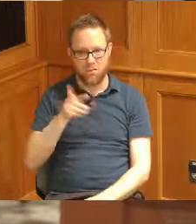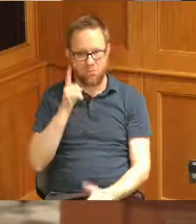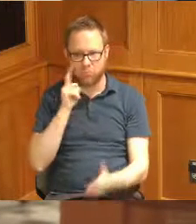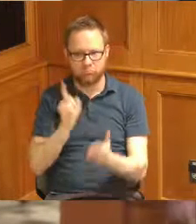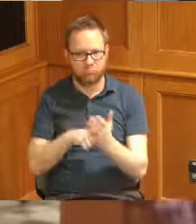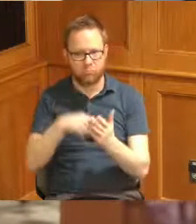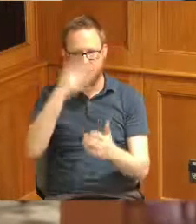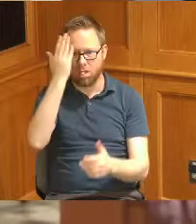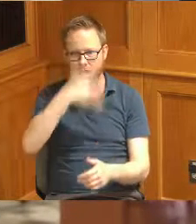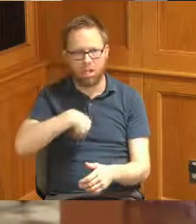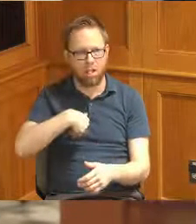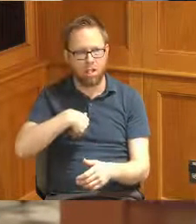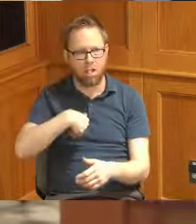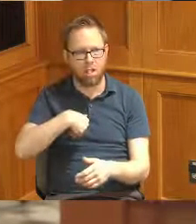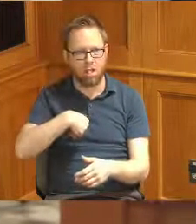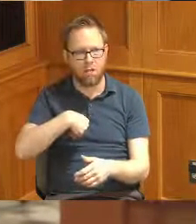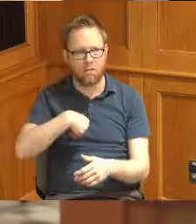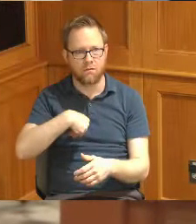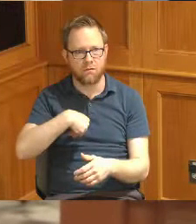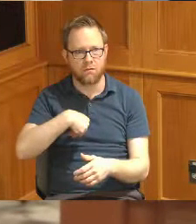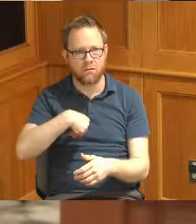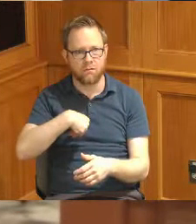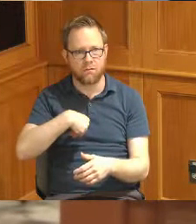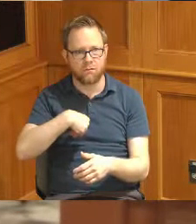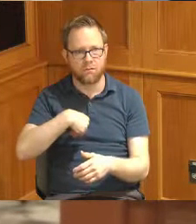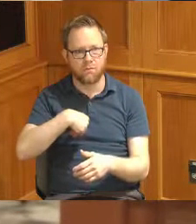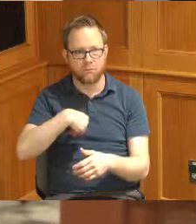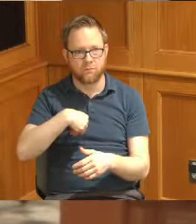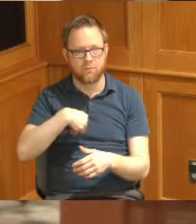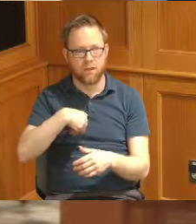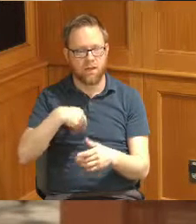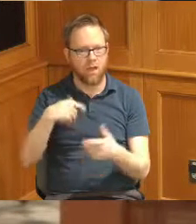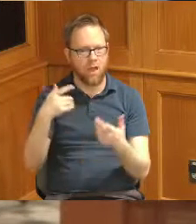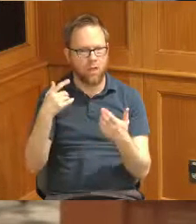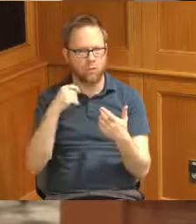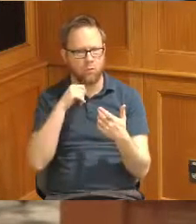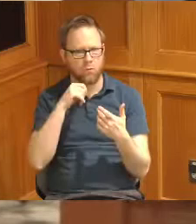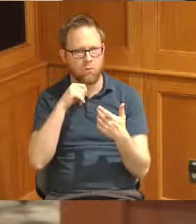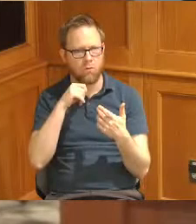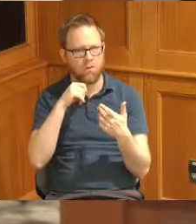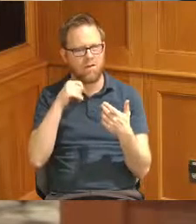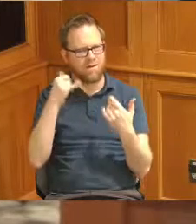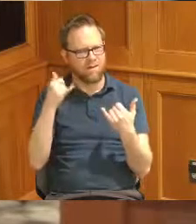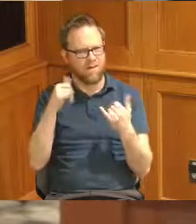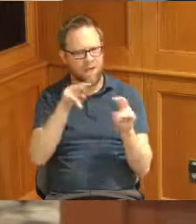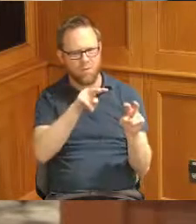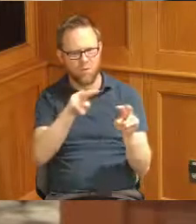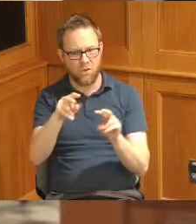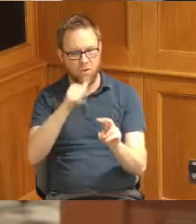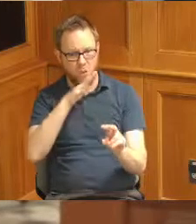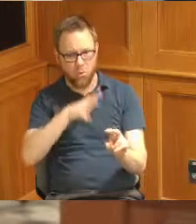we did and we wouldn't even let them play with us and now I'm looking at the women how good they are